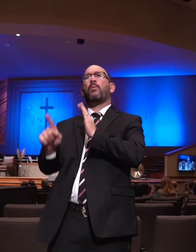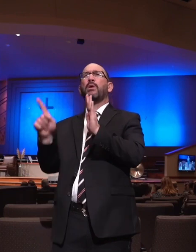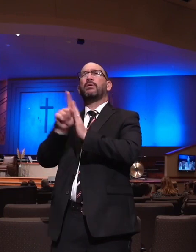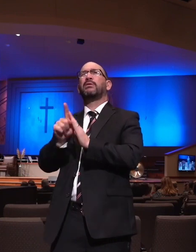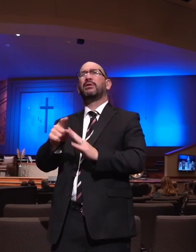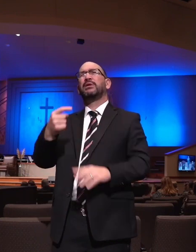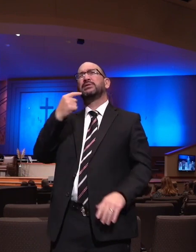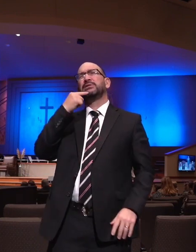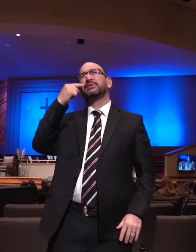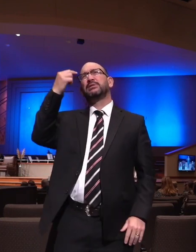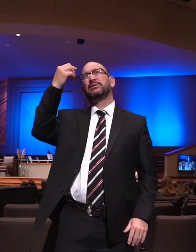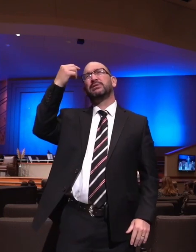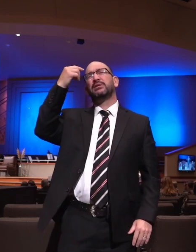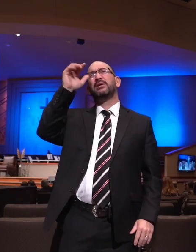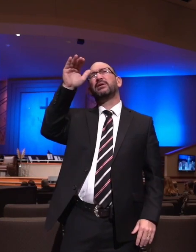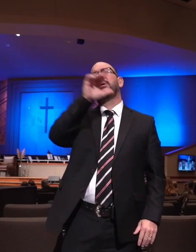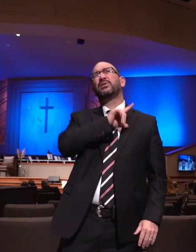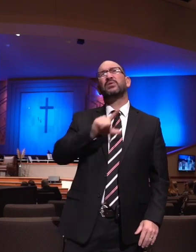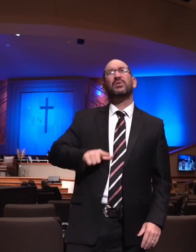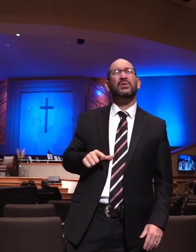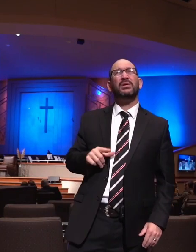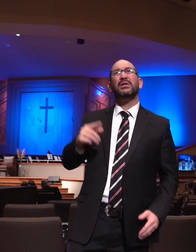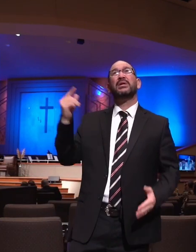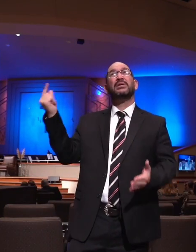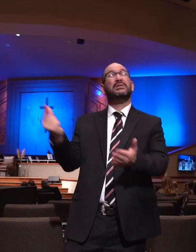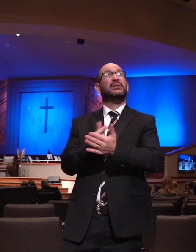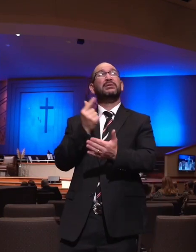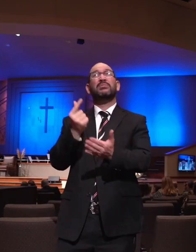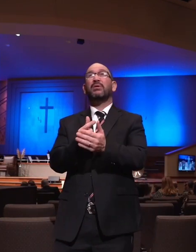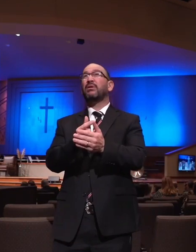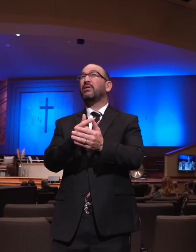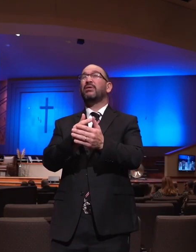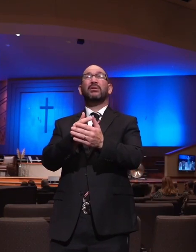you know Lord the Gospel works but we've got to get people